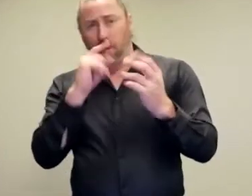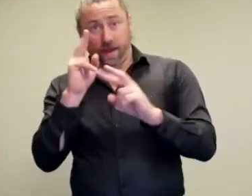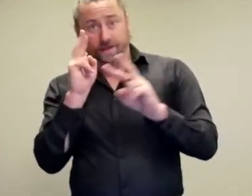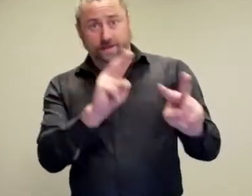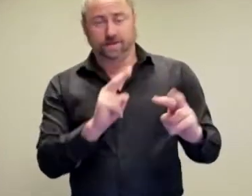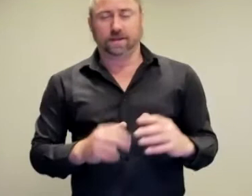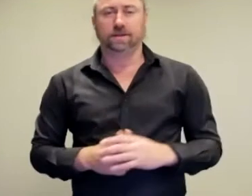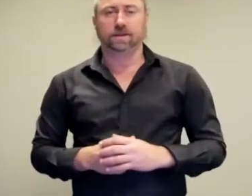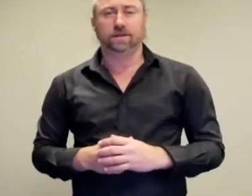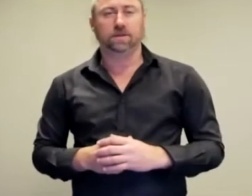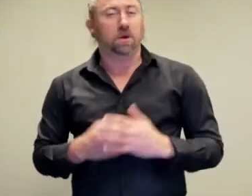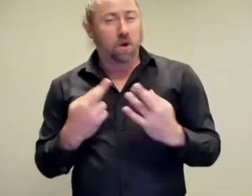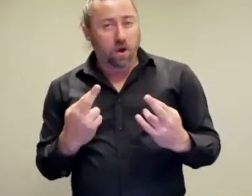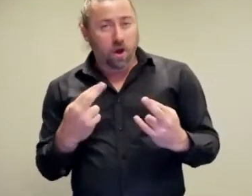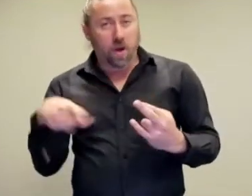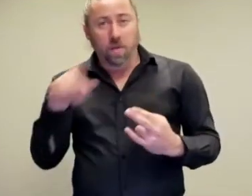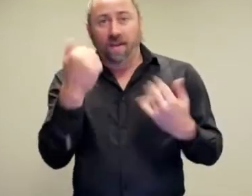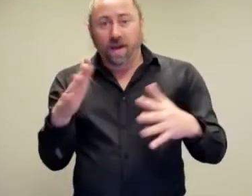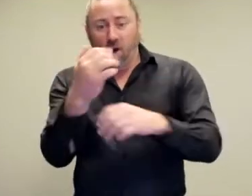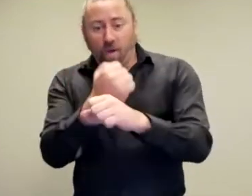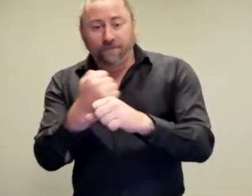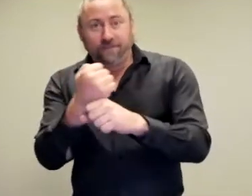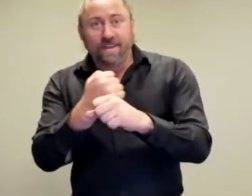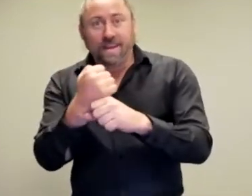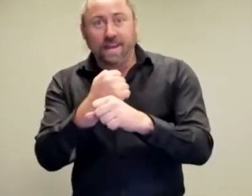Now I hope you've had a cup of coffee and are not triggered by the sound